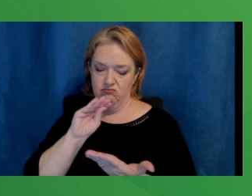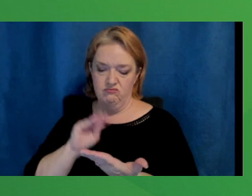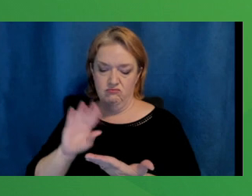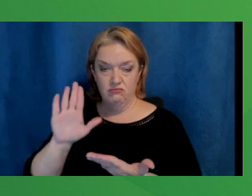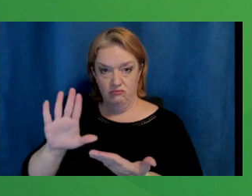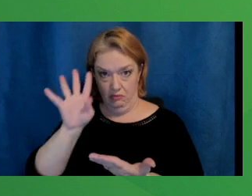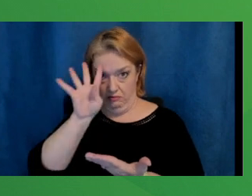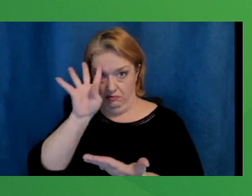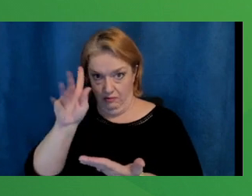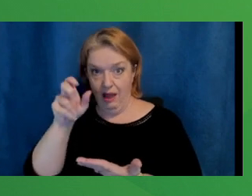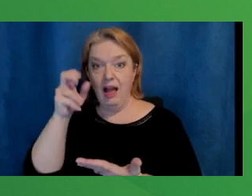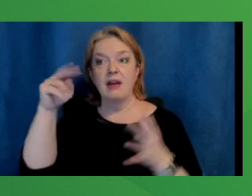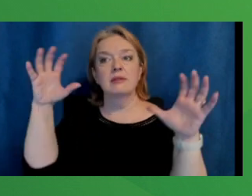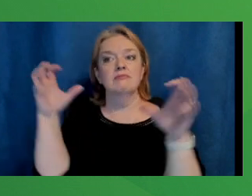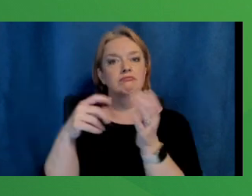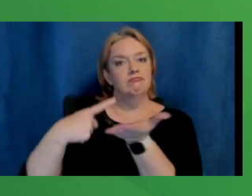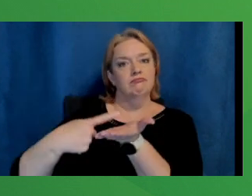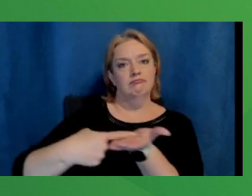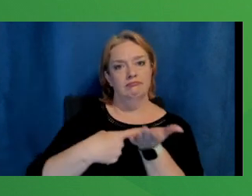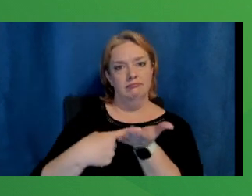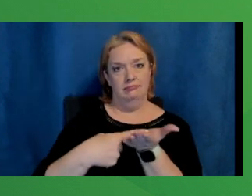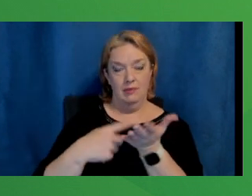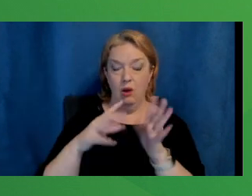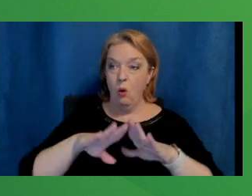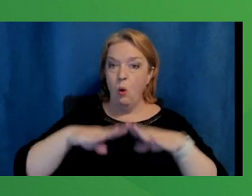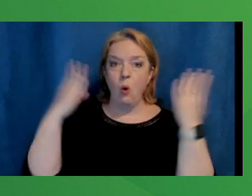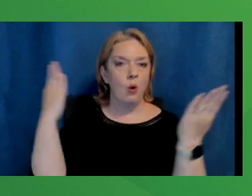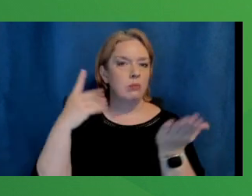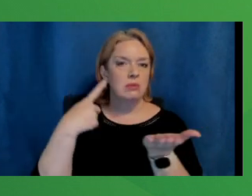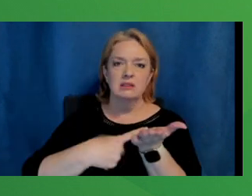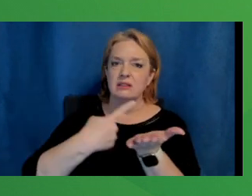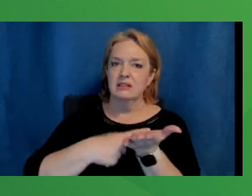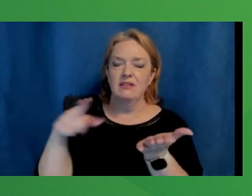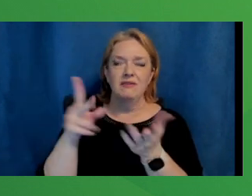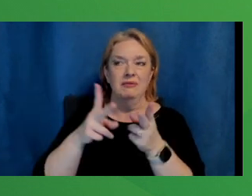they were very honest about this. We had open dialogue on this task, and I was so proud of them.